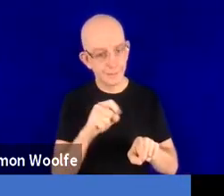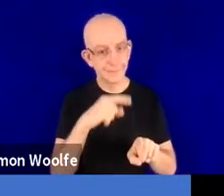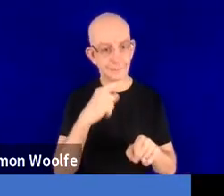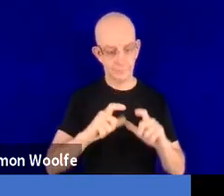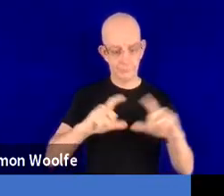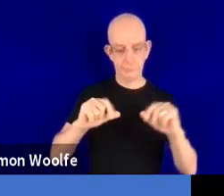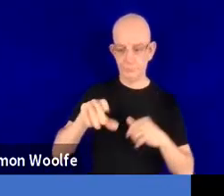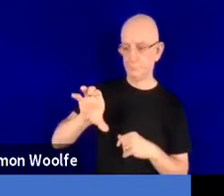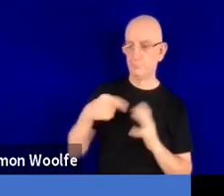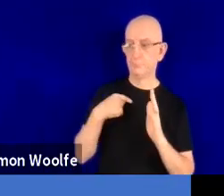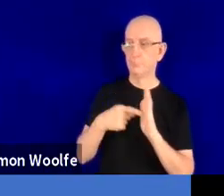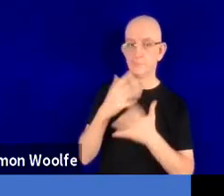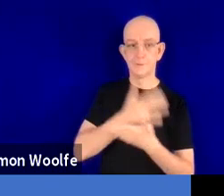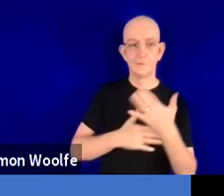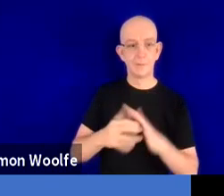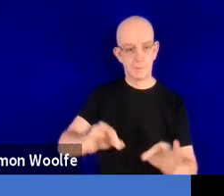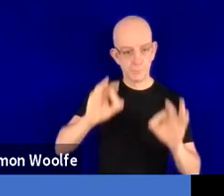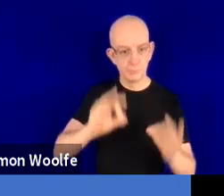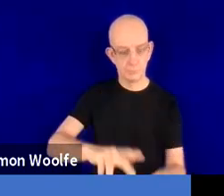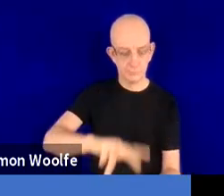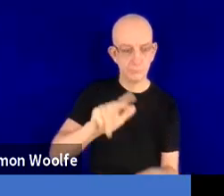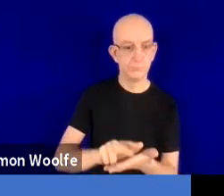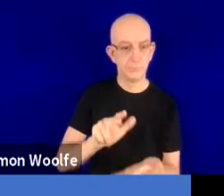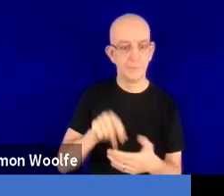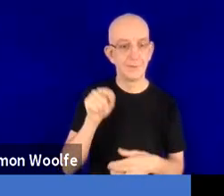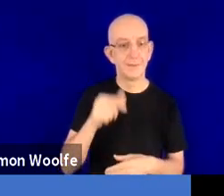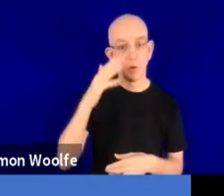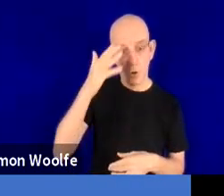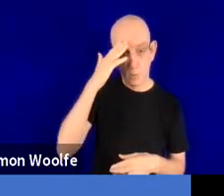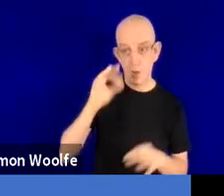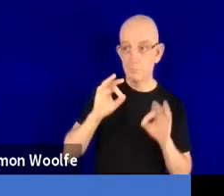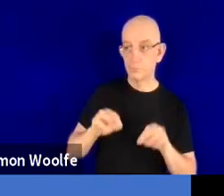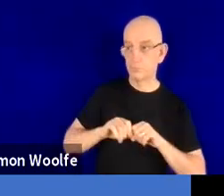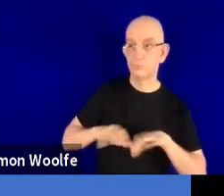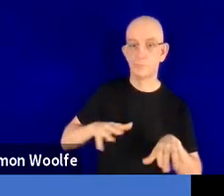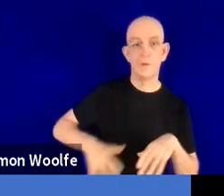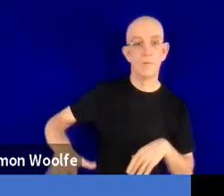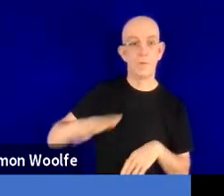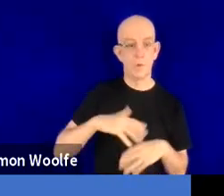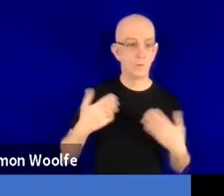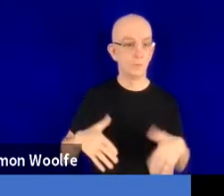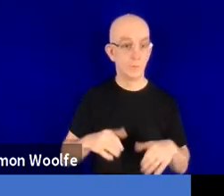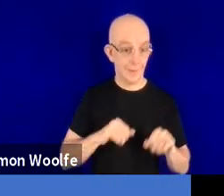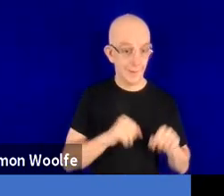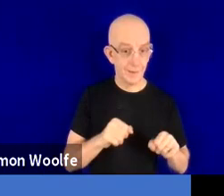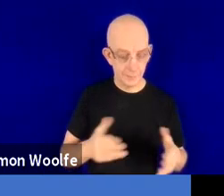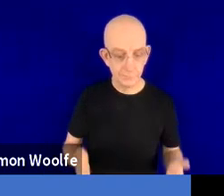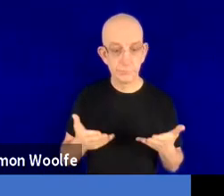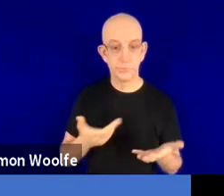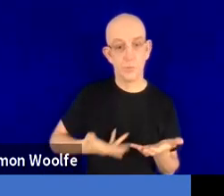As Amber said, many people in the disability rights community are not really aware of social protection